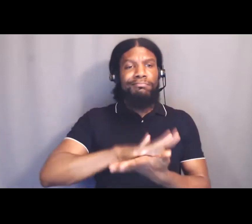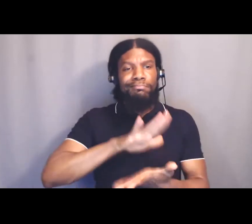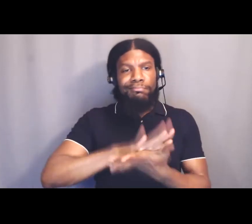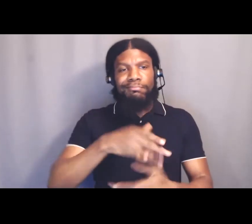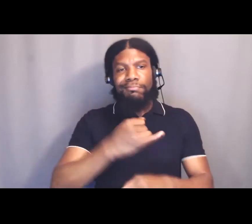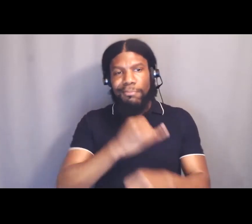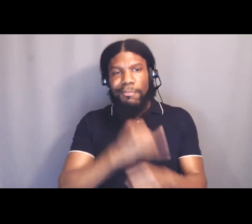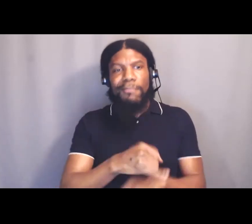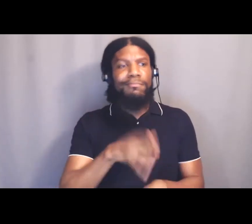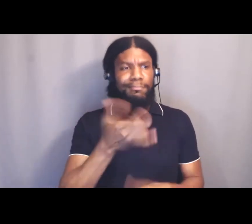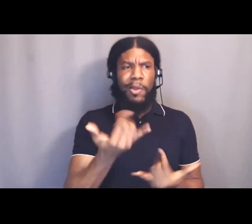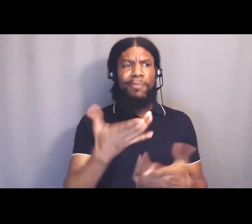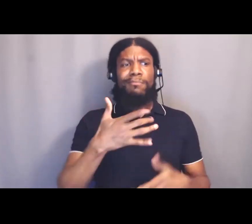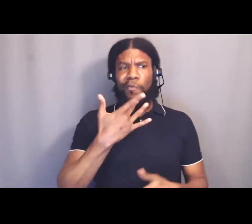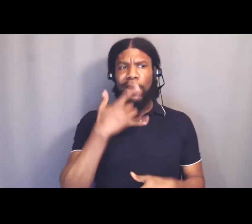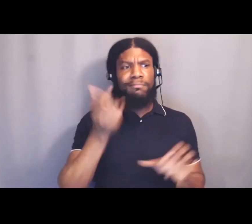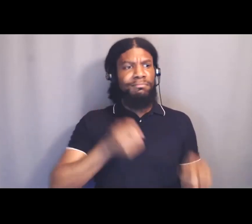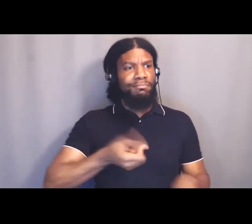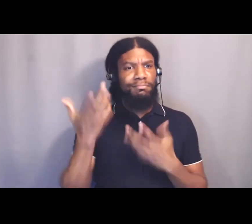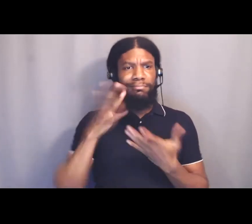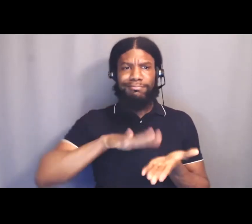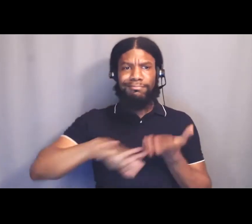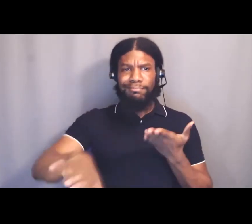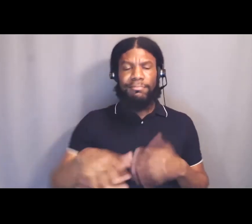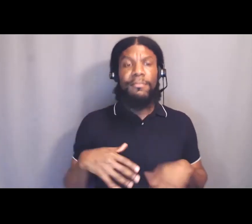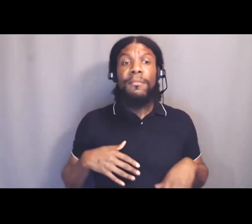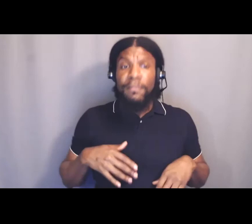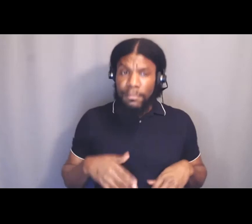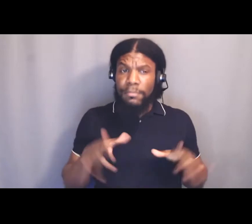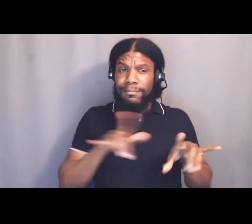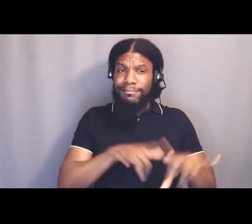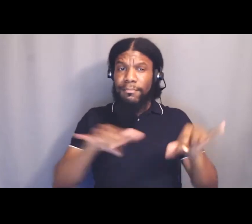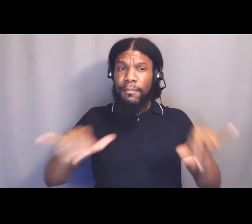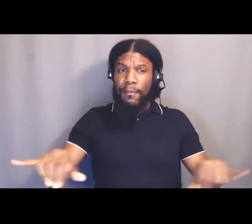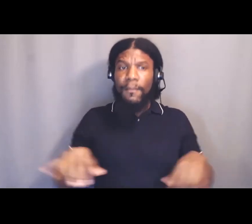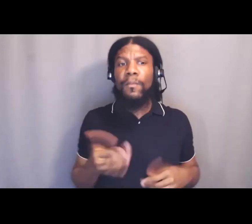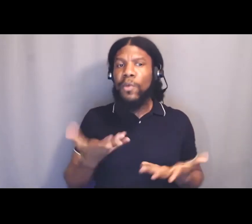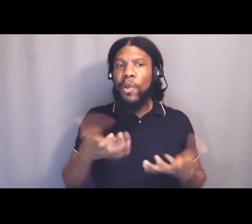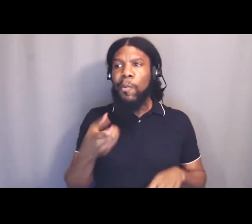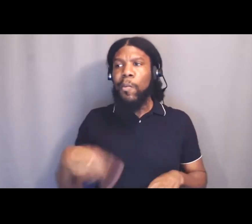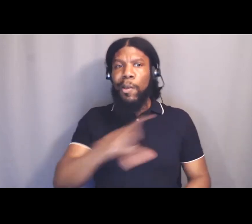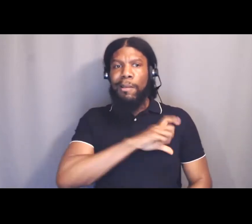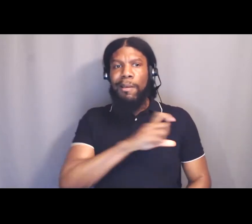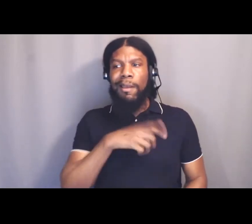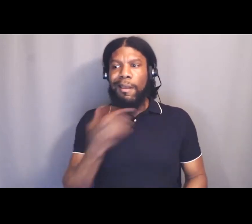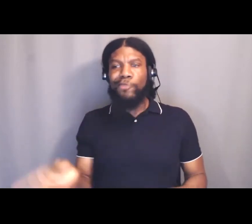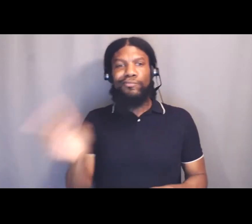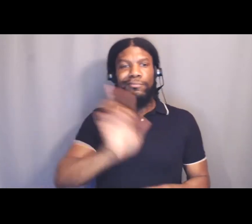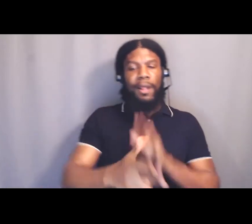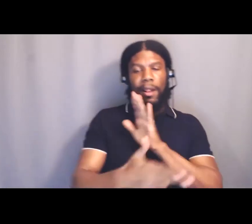cops aren't, you know, on campuses as professionals, or in another capacity.